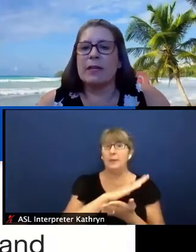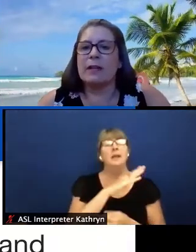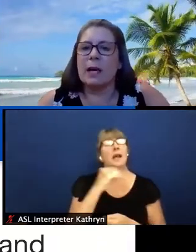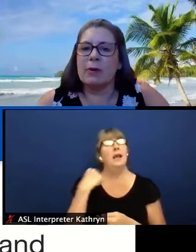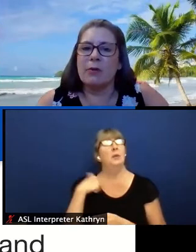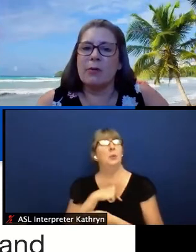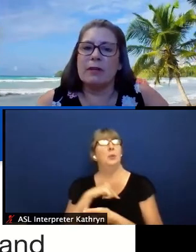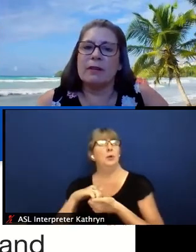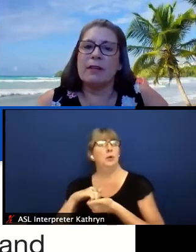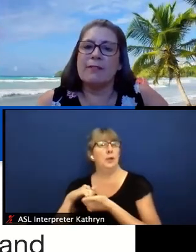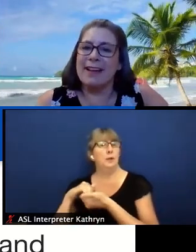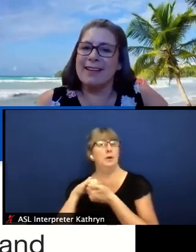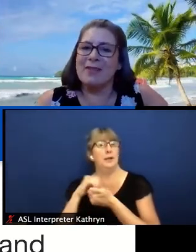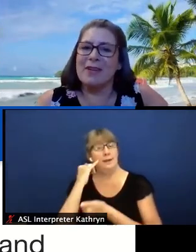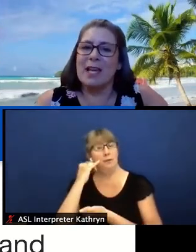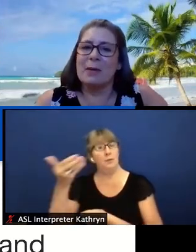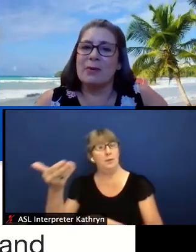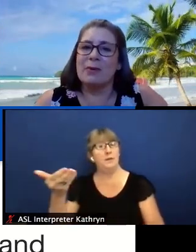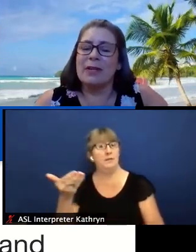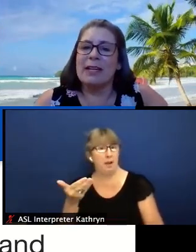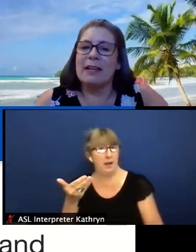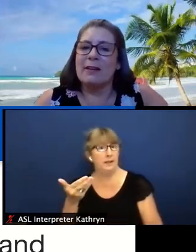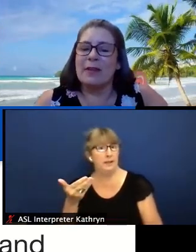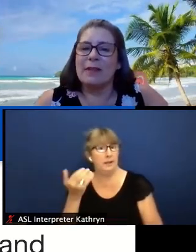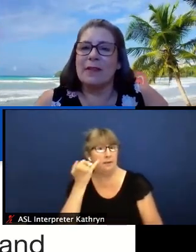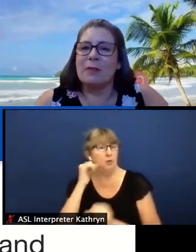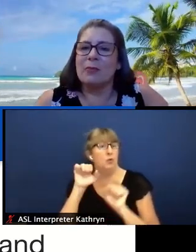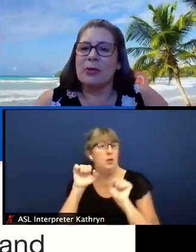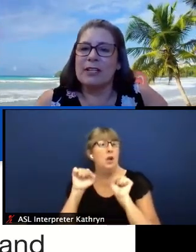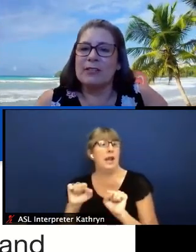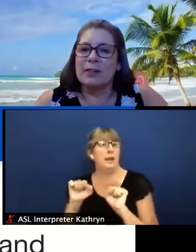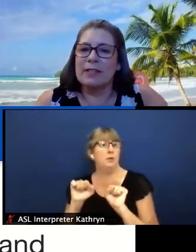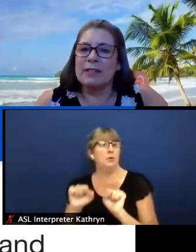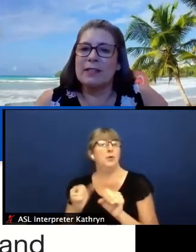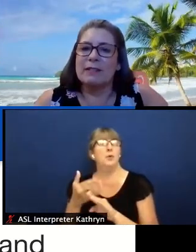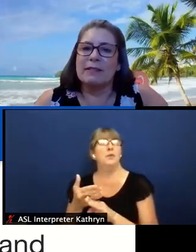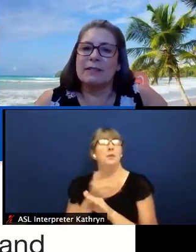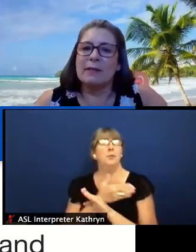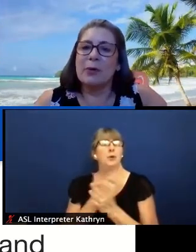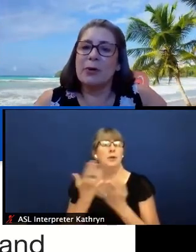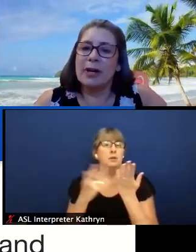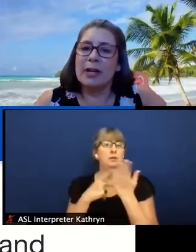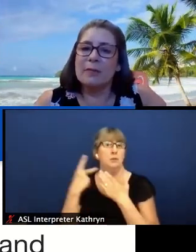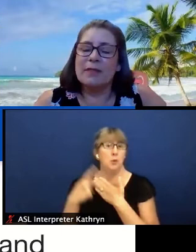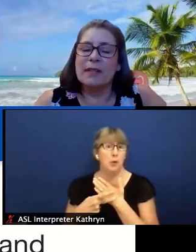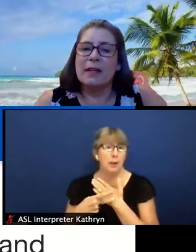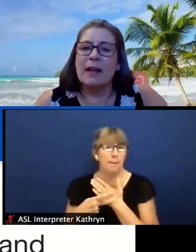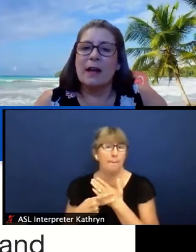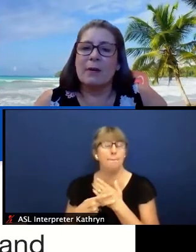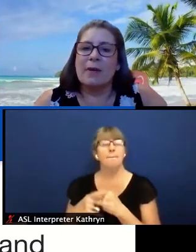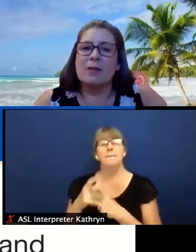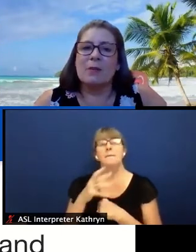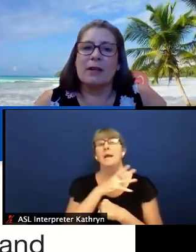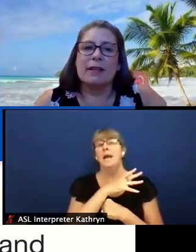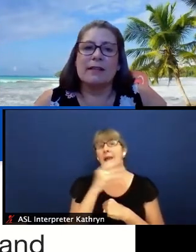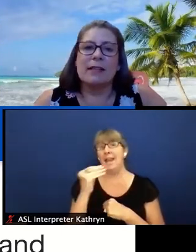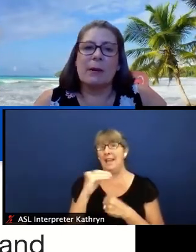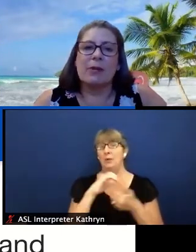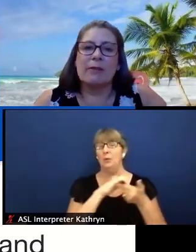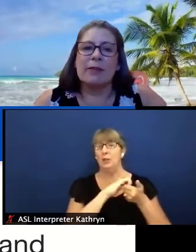collaborate when invited and were able, with the pre-service programs as well as collaboratively